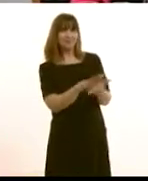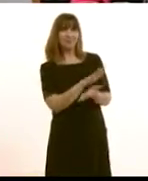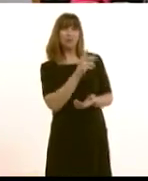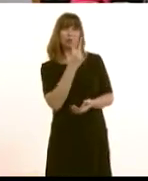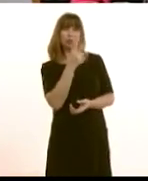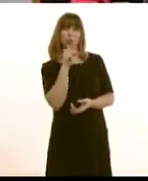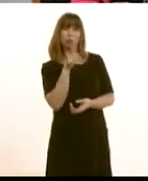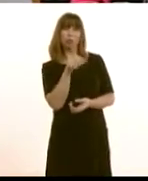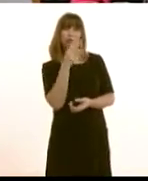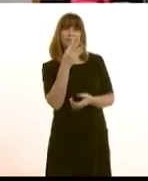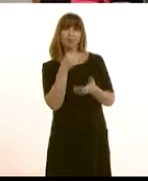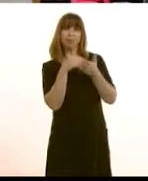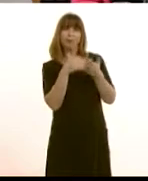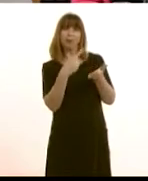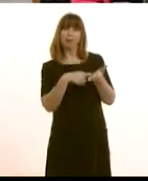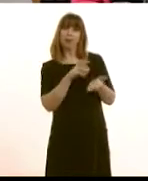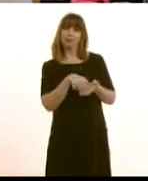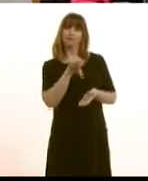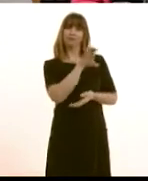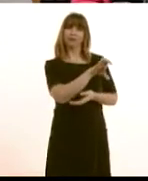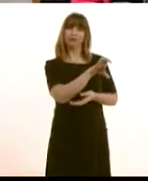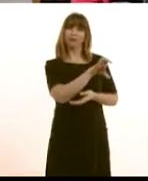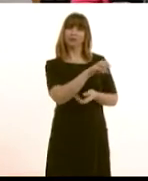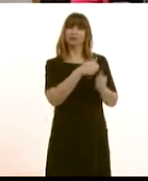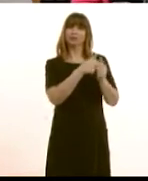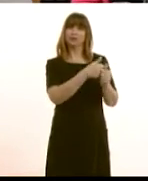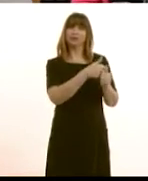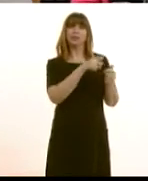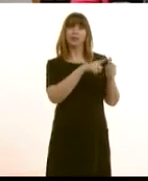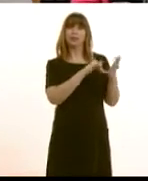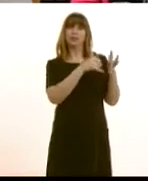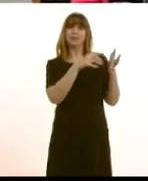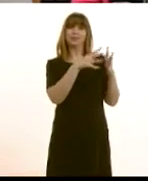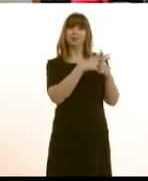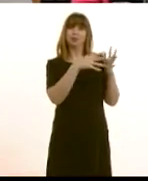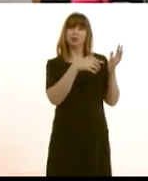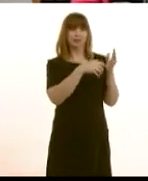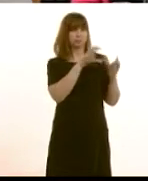of EU funds, we will be supporting UWTSD to help deliver work-based learning qualifications